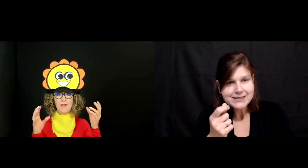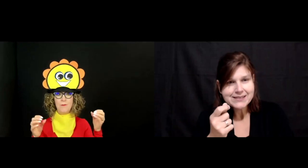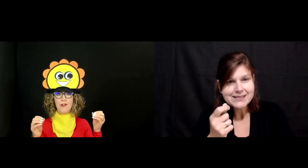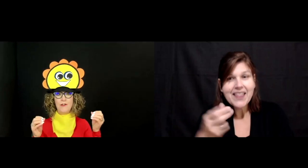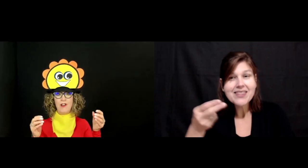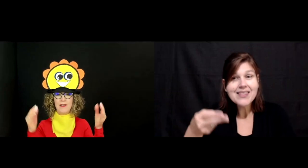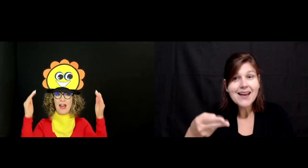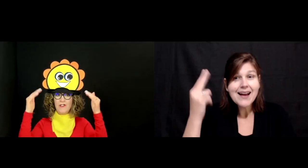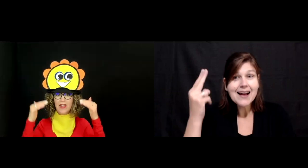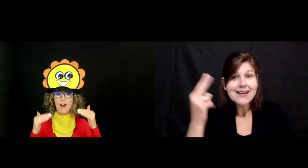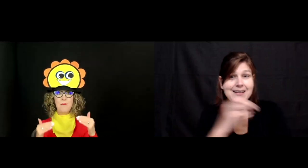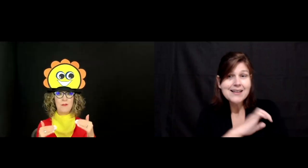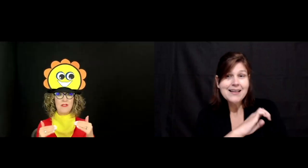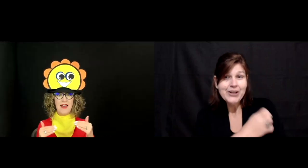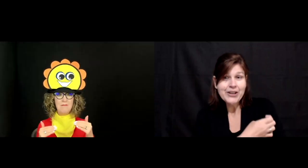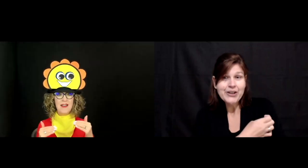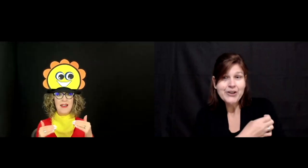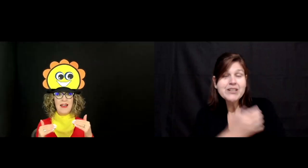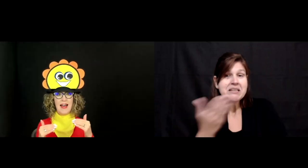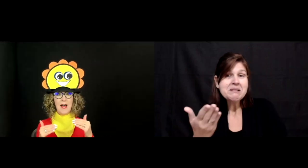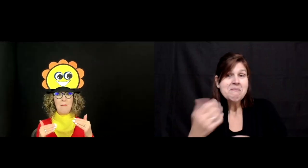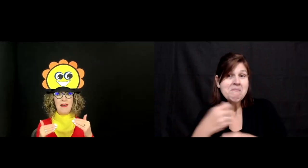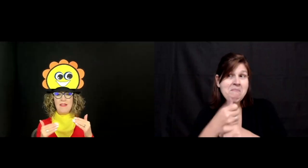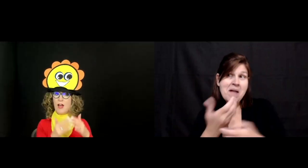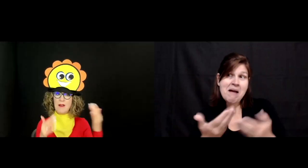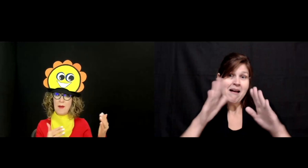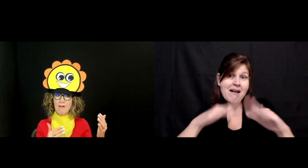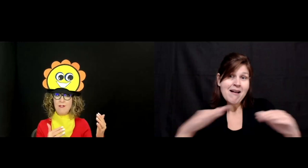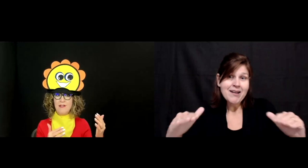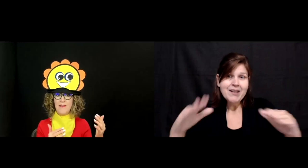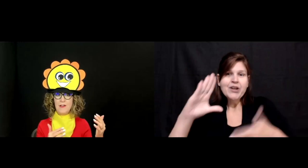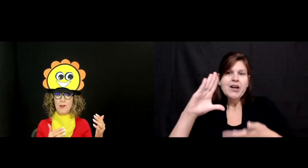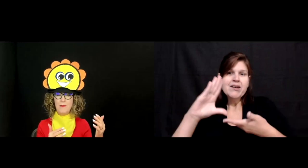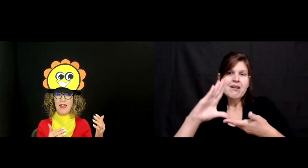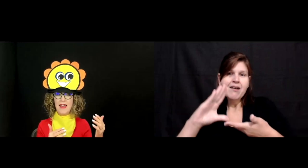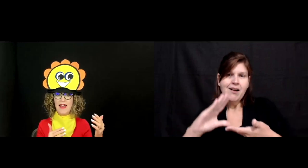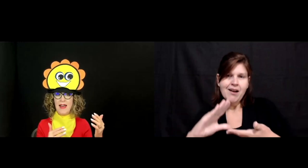for some children actually calms them down. So many parents have said that to me.